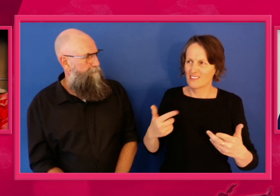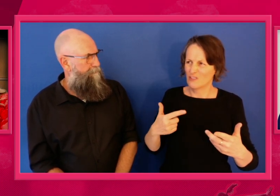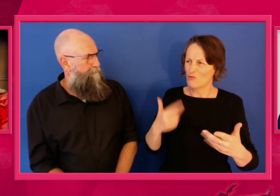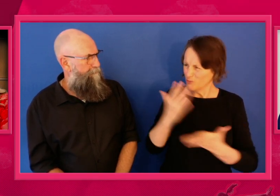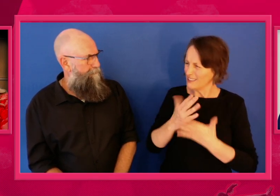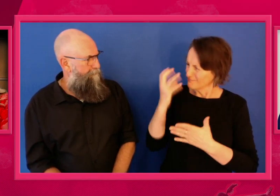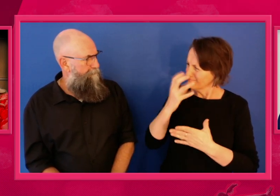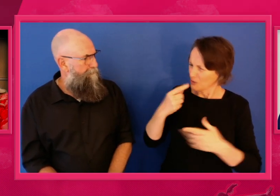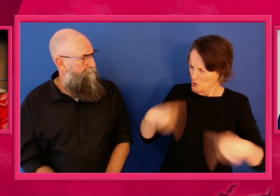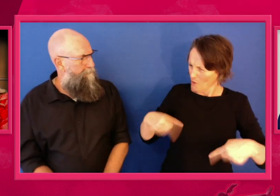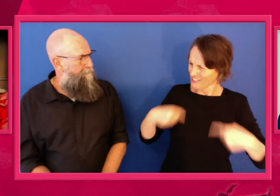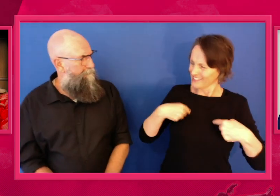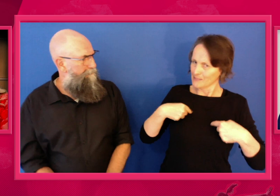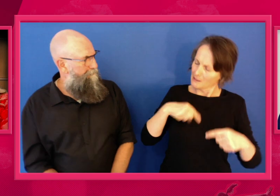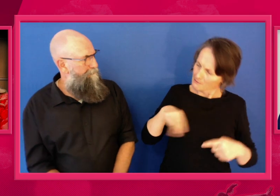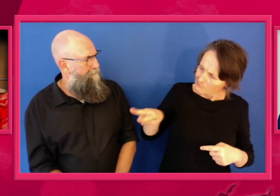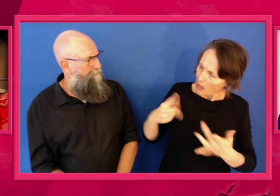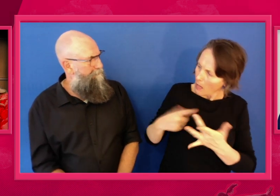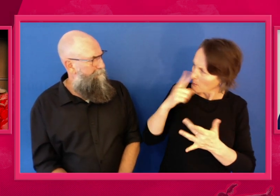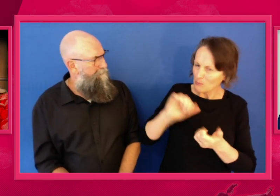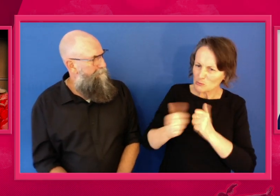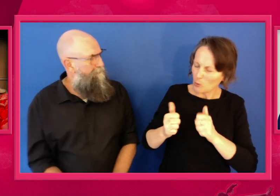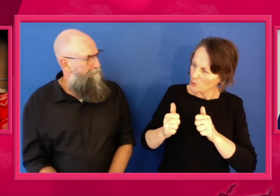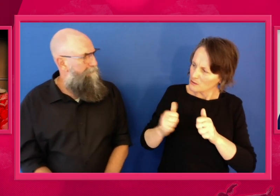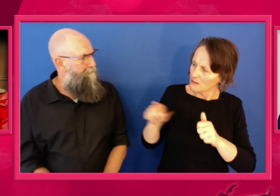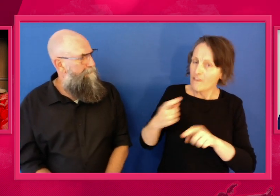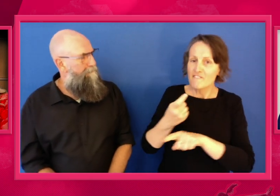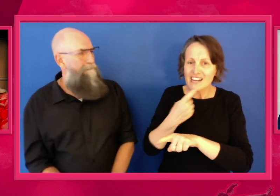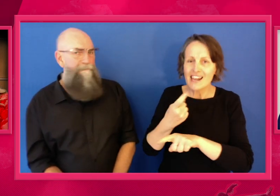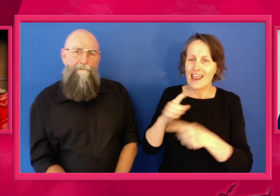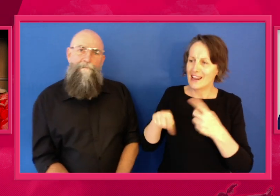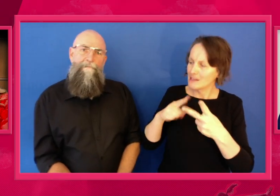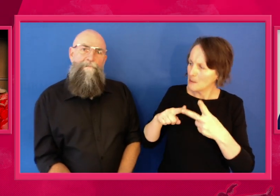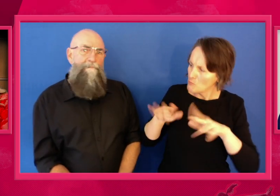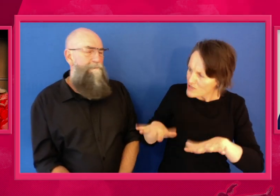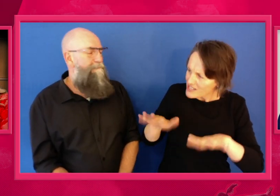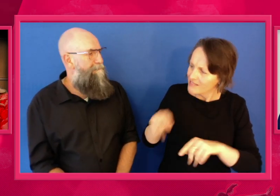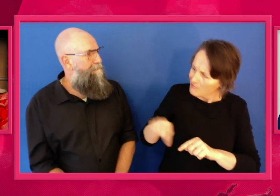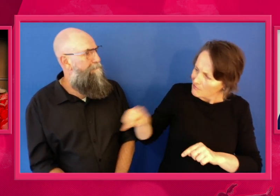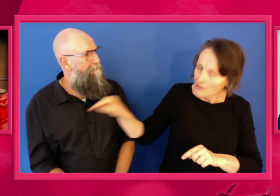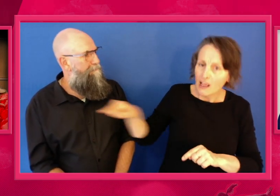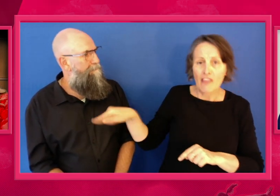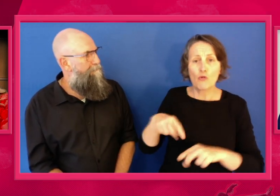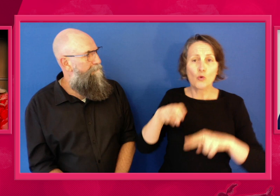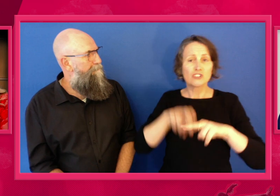for a race before - and I was looking at all my competitors, you know, from Finland and